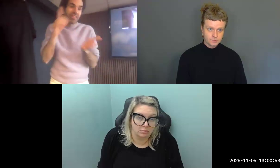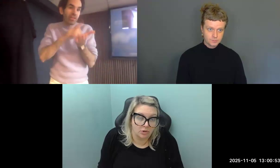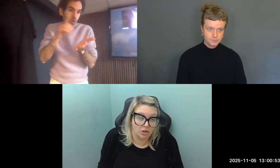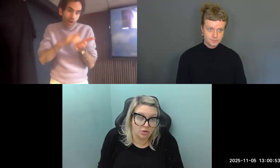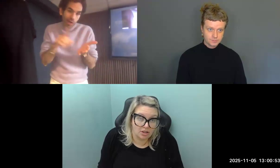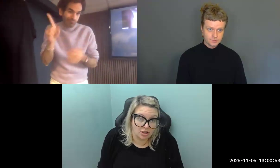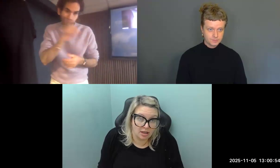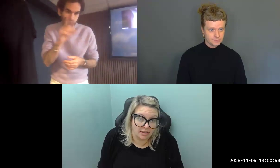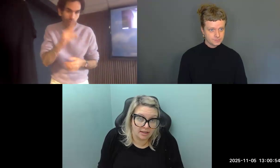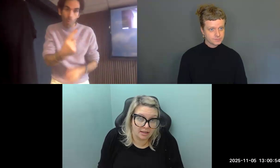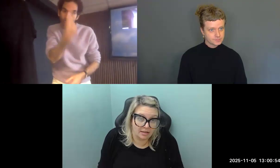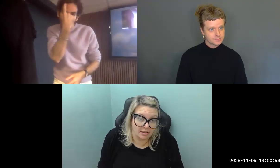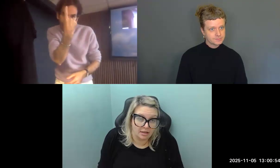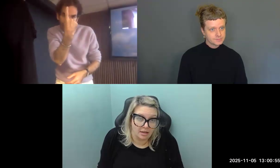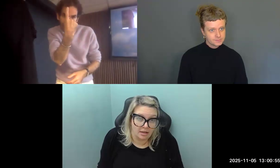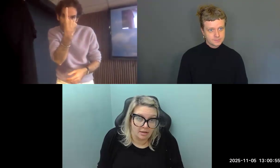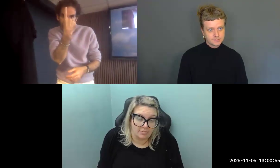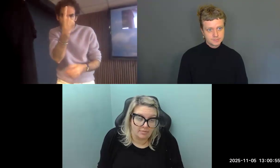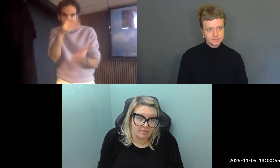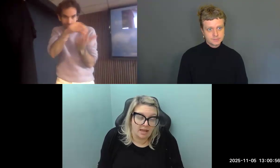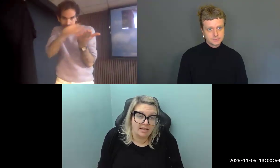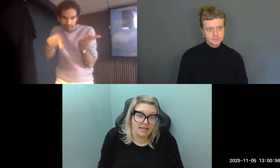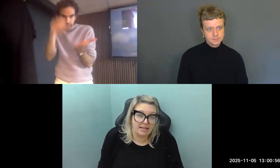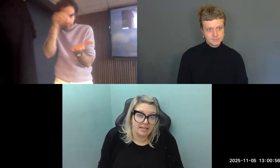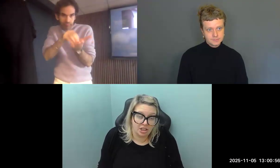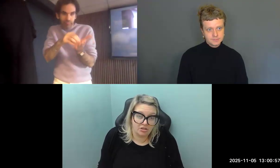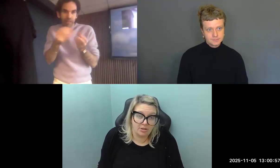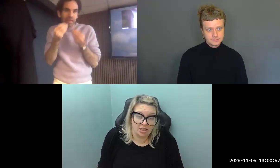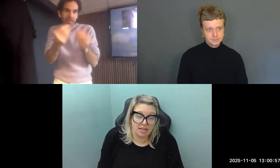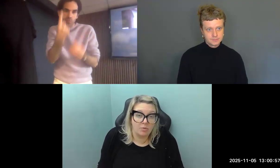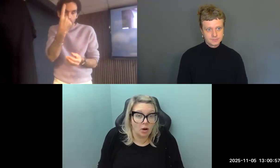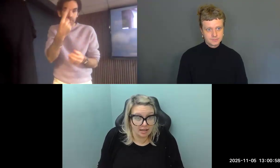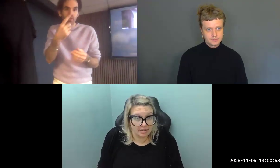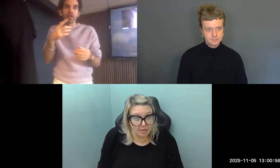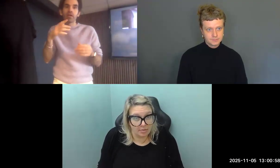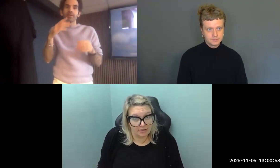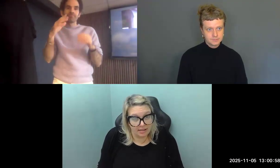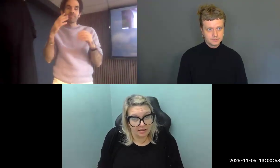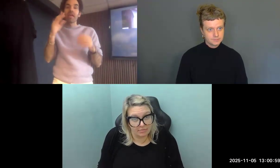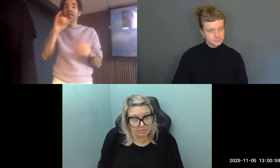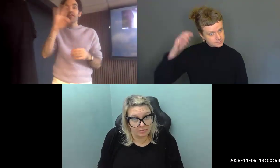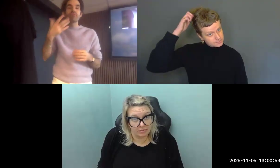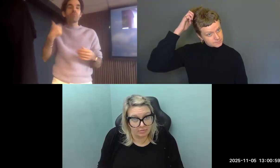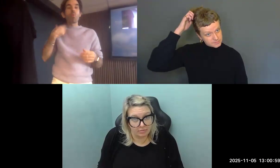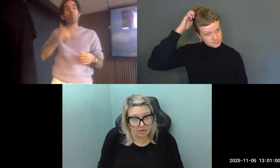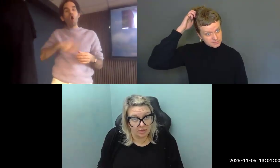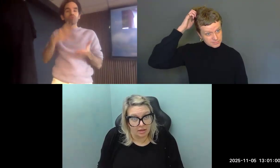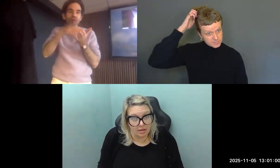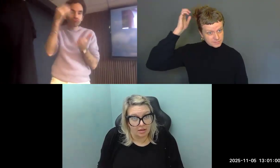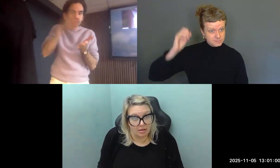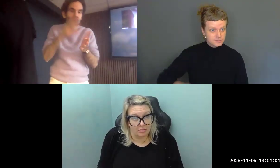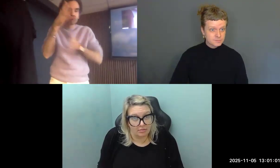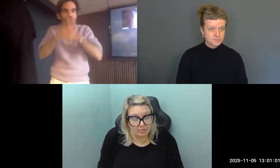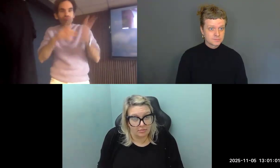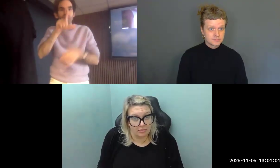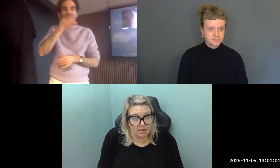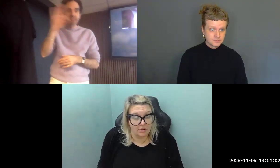Good question. I think in the dictionary, we just see one example of this.